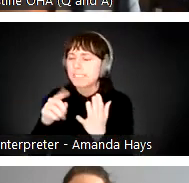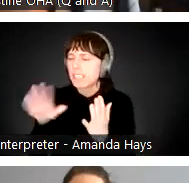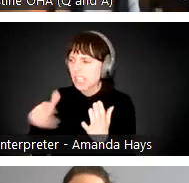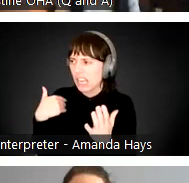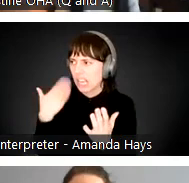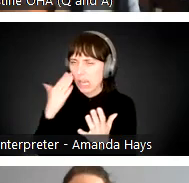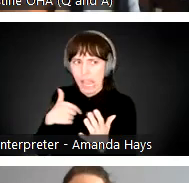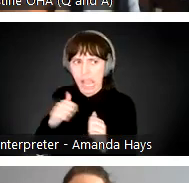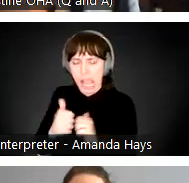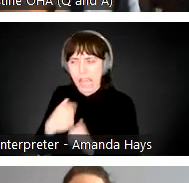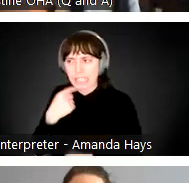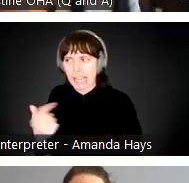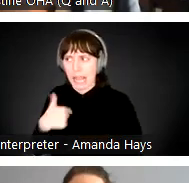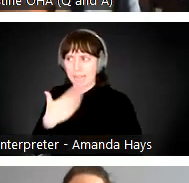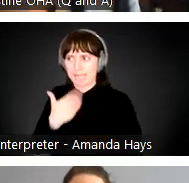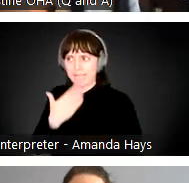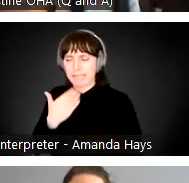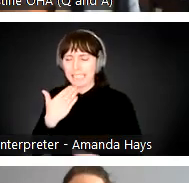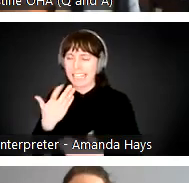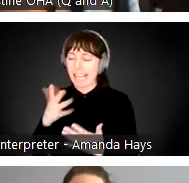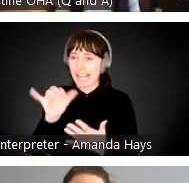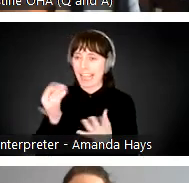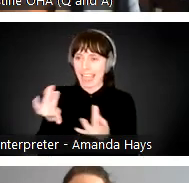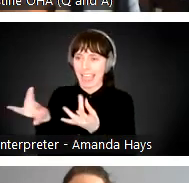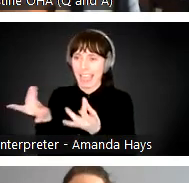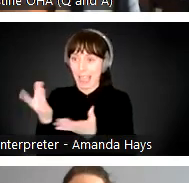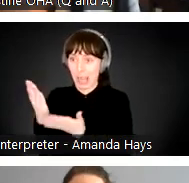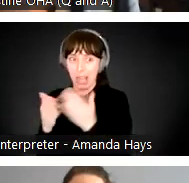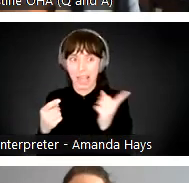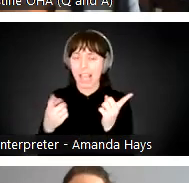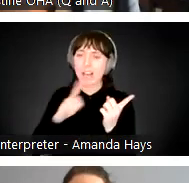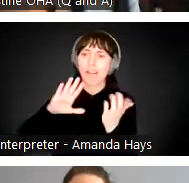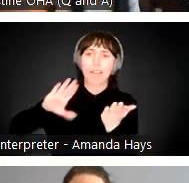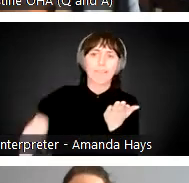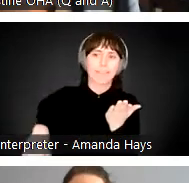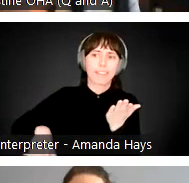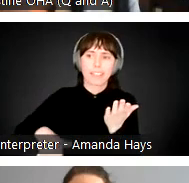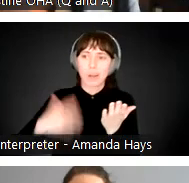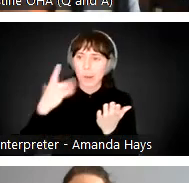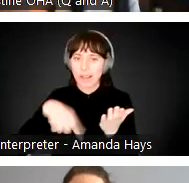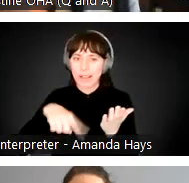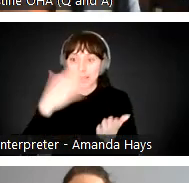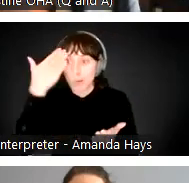And so, I think that some of why people, doctors, might be very inclined to push it away, is because they don't